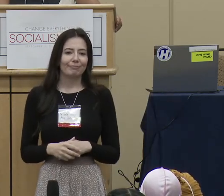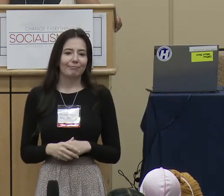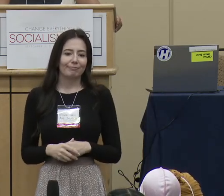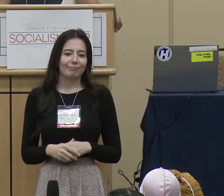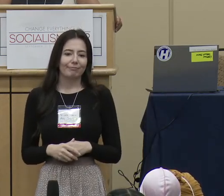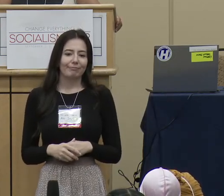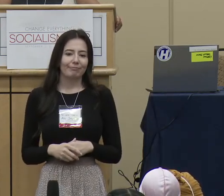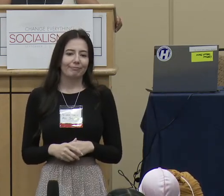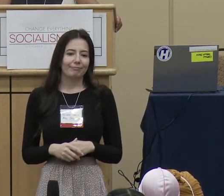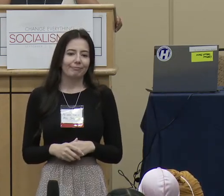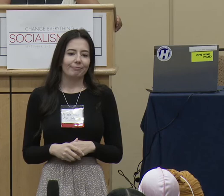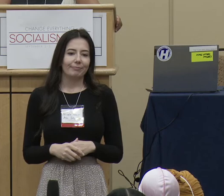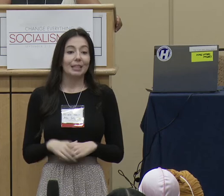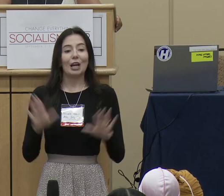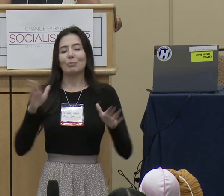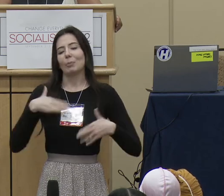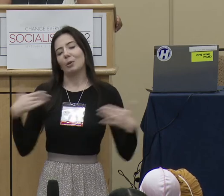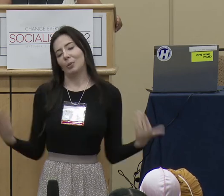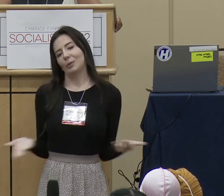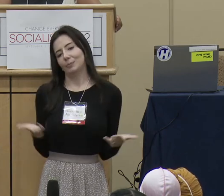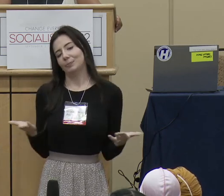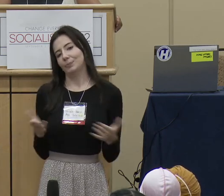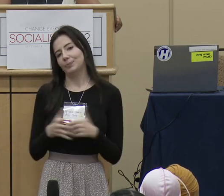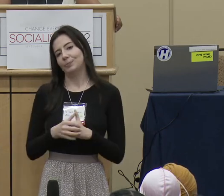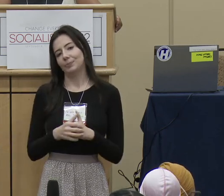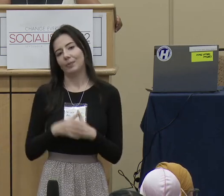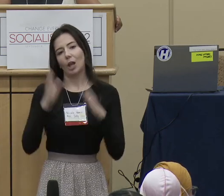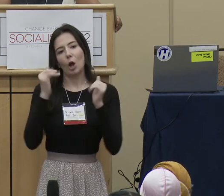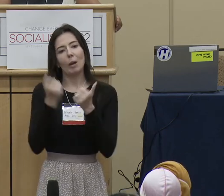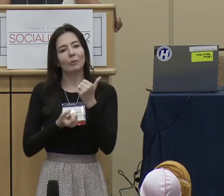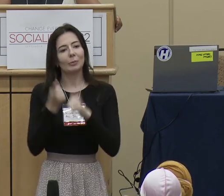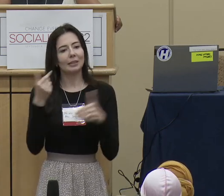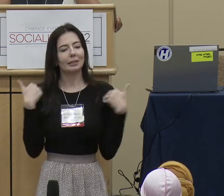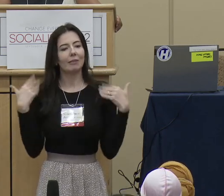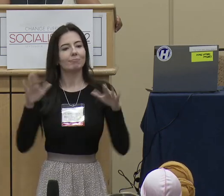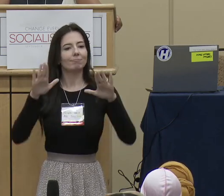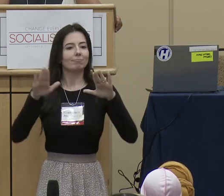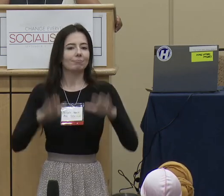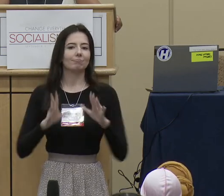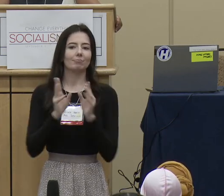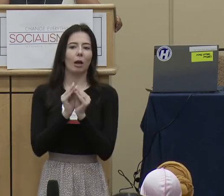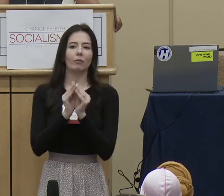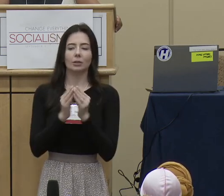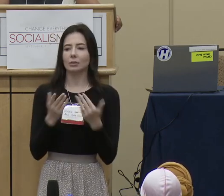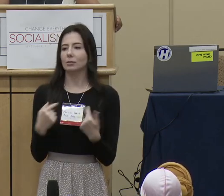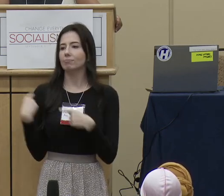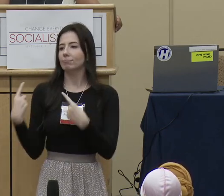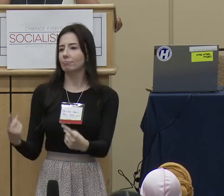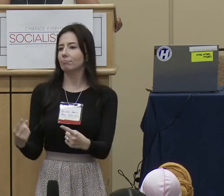Sorry about that. But anyway, yeah, I'm very glad to be here.